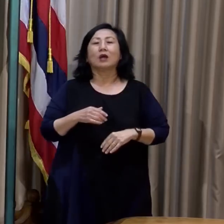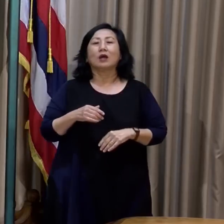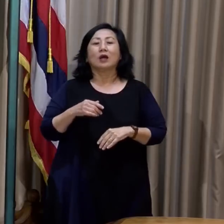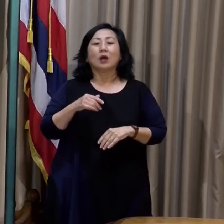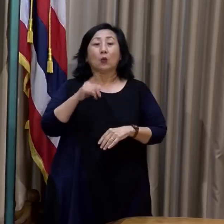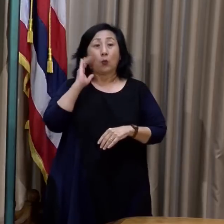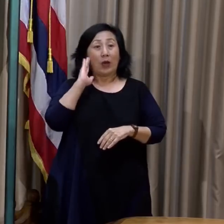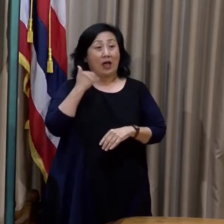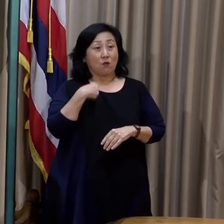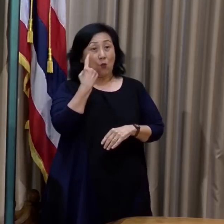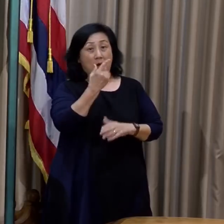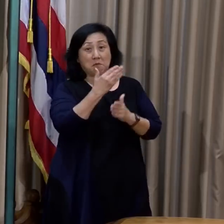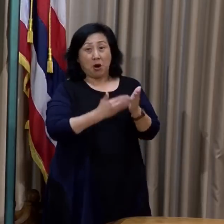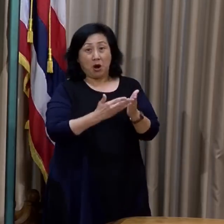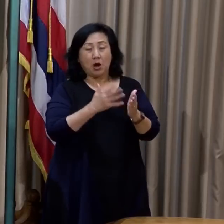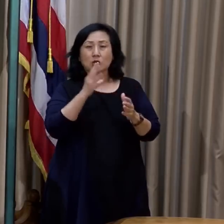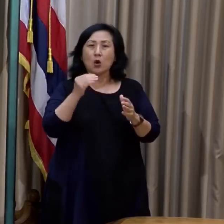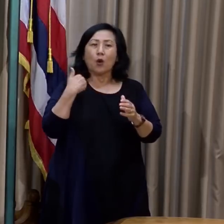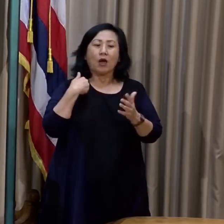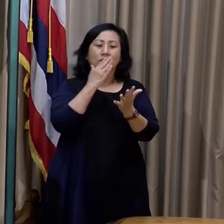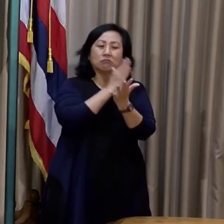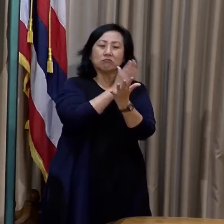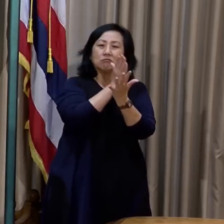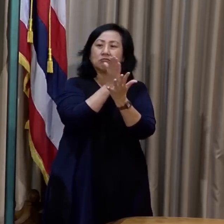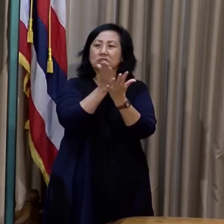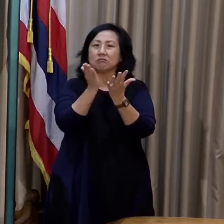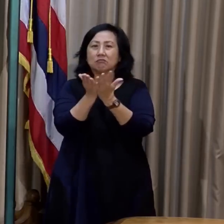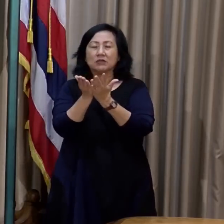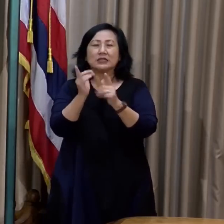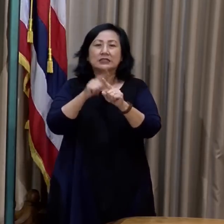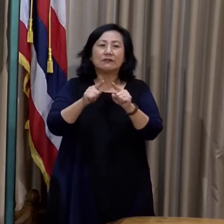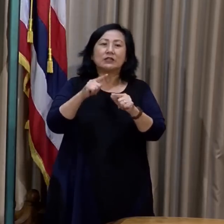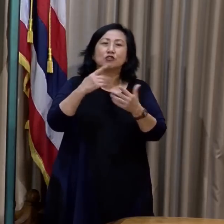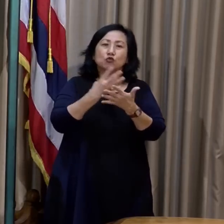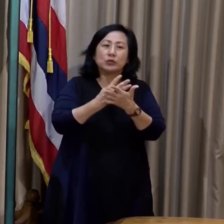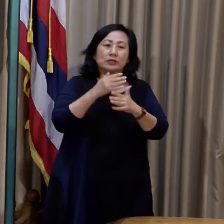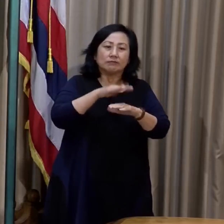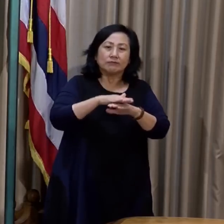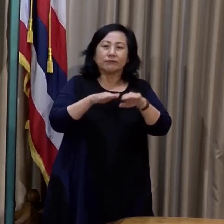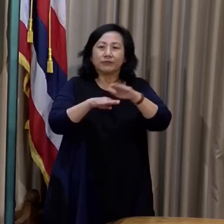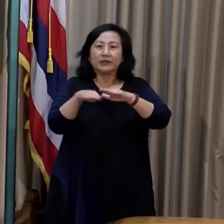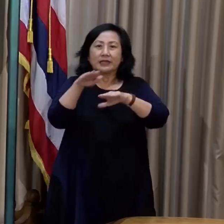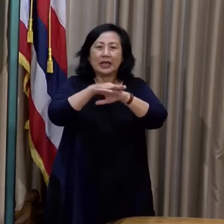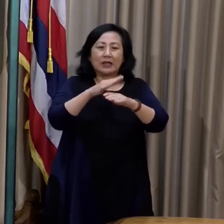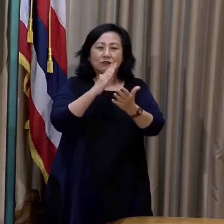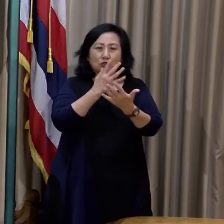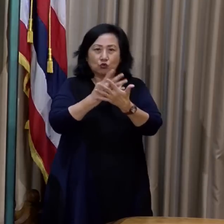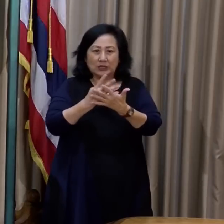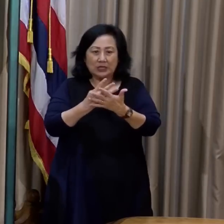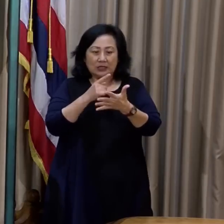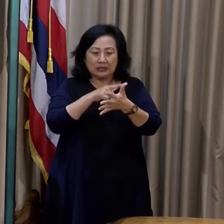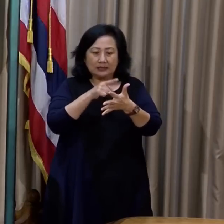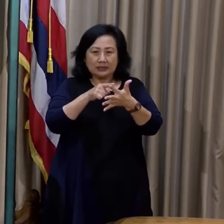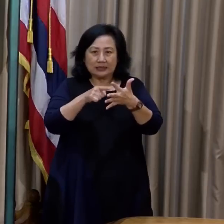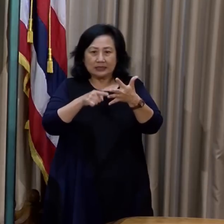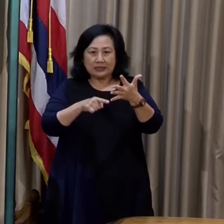NEW PROCESS OF TRAVEL THAT IS MULTILAYERED, WE ARE NOT GOING TO BE COUNTING ON ONE SPECIFIC